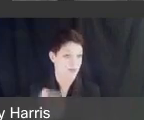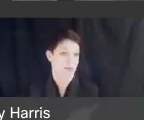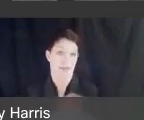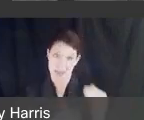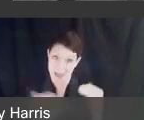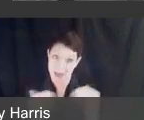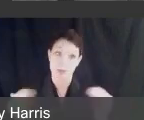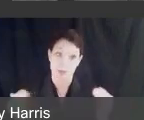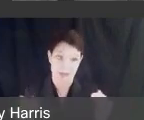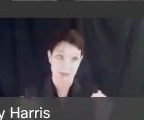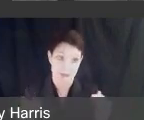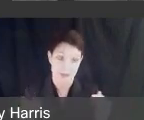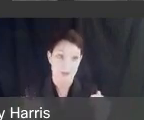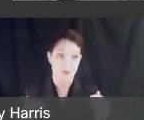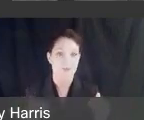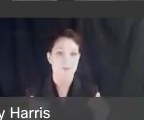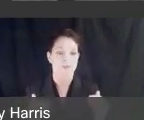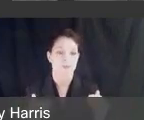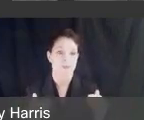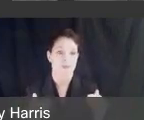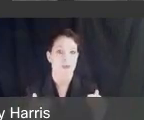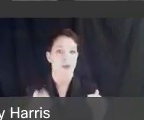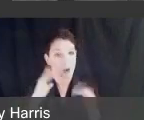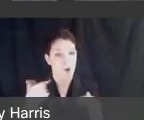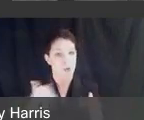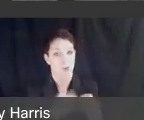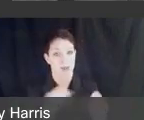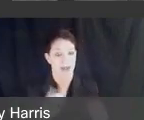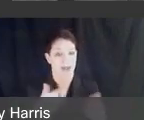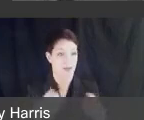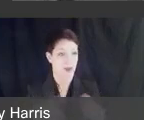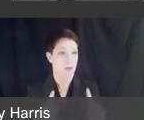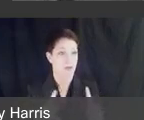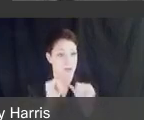I hope that we can all have a chance to continue this discussion